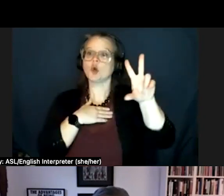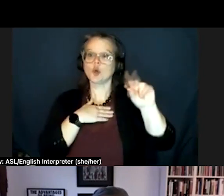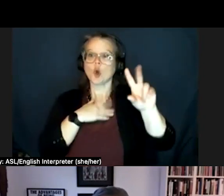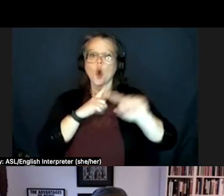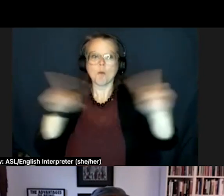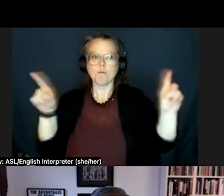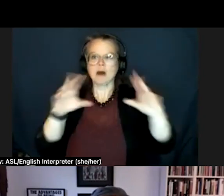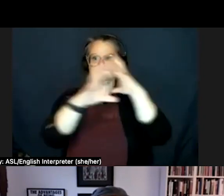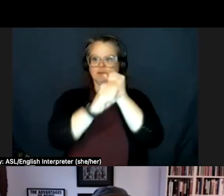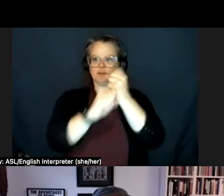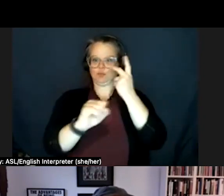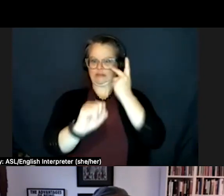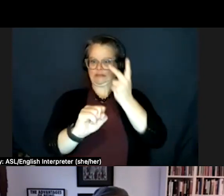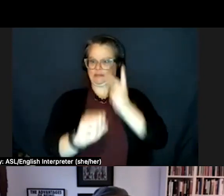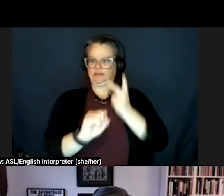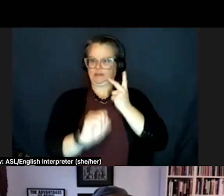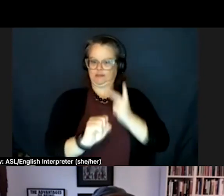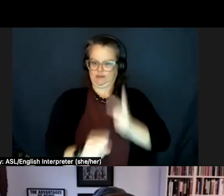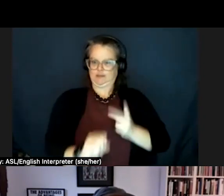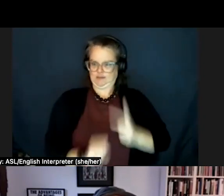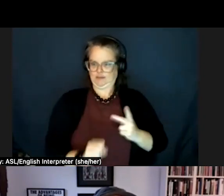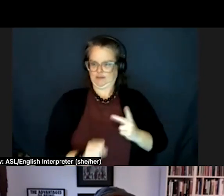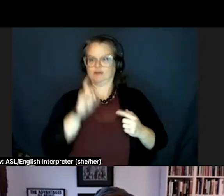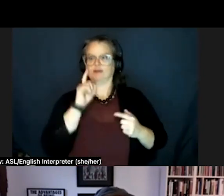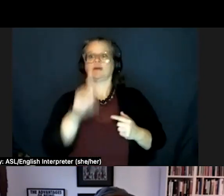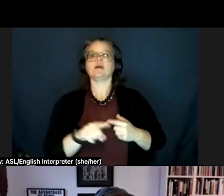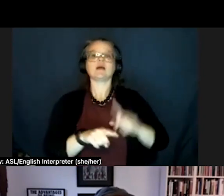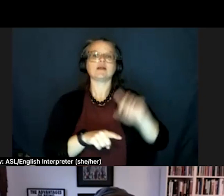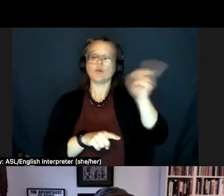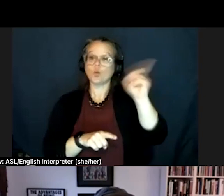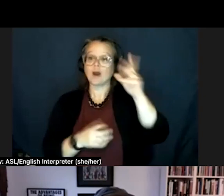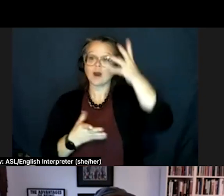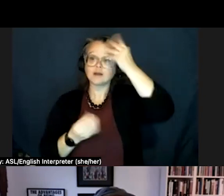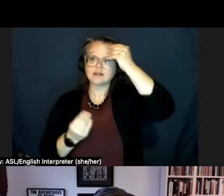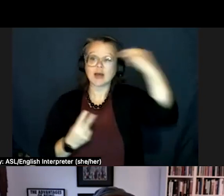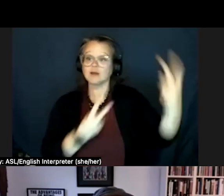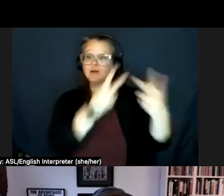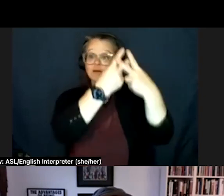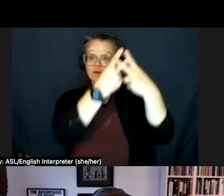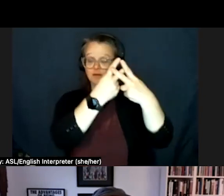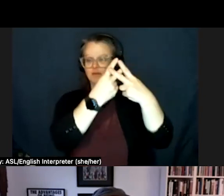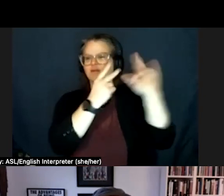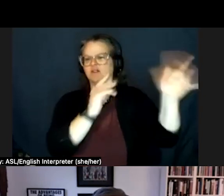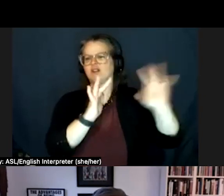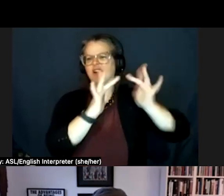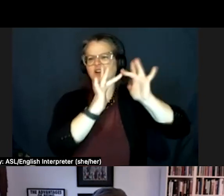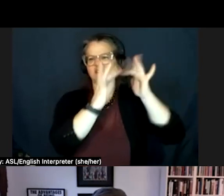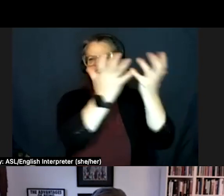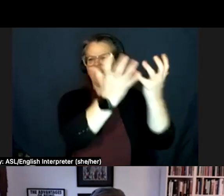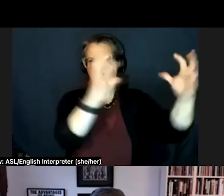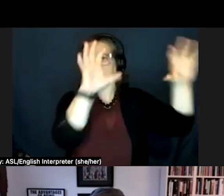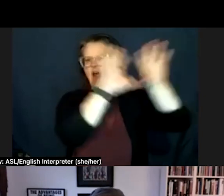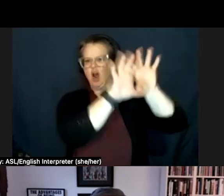because we're a totally remote team. And really, it lets us house a whole bunch of info that means